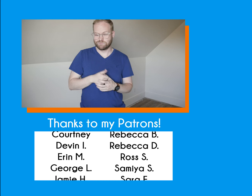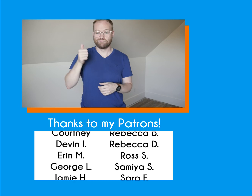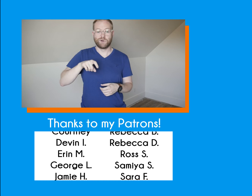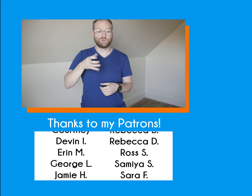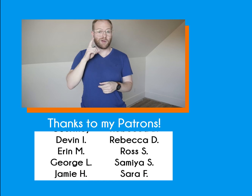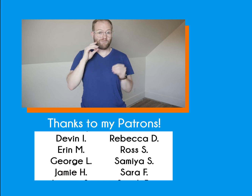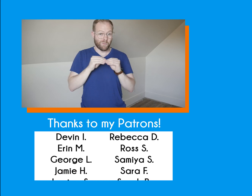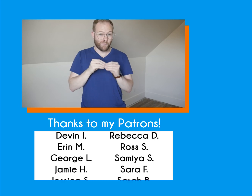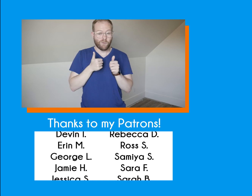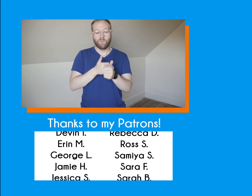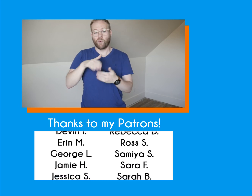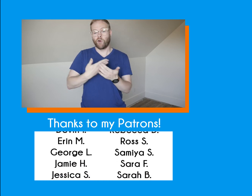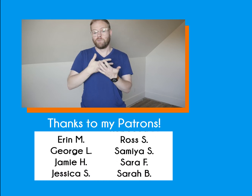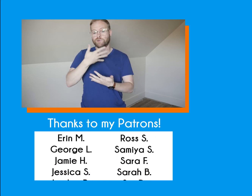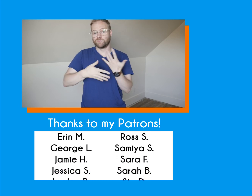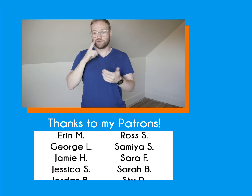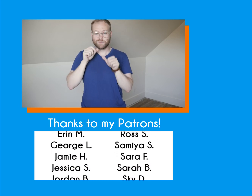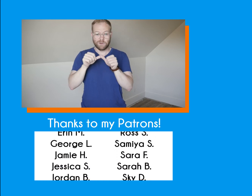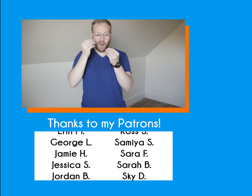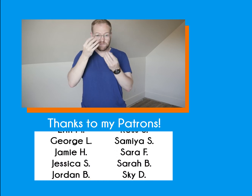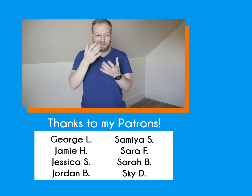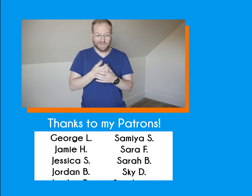Subscribe to this channel for more, and follow me on all my socials to stay updated.